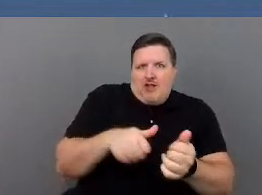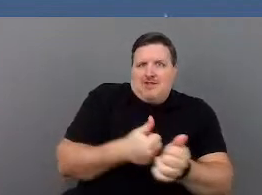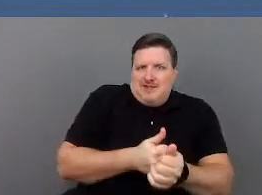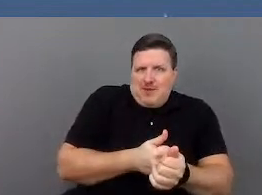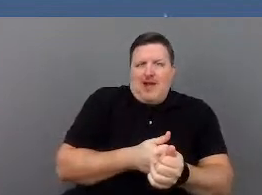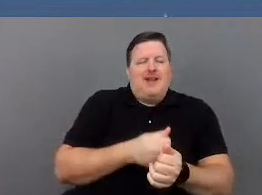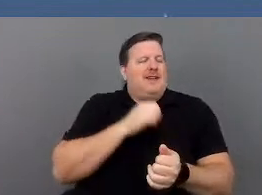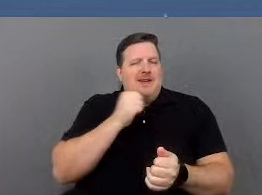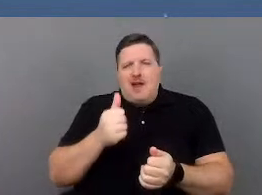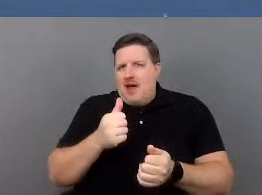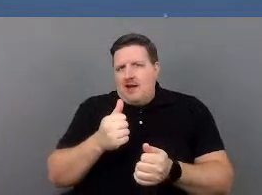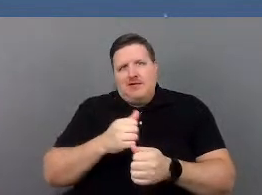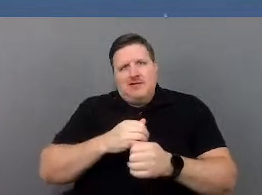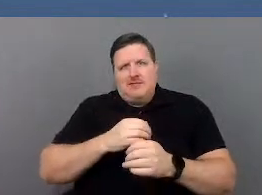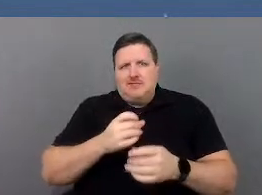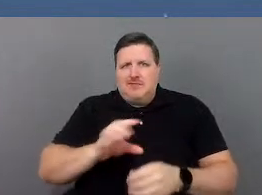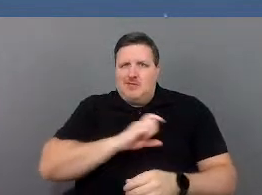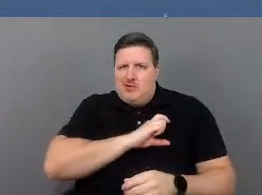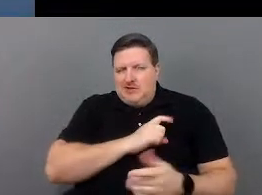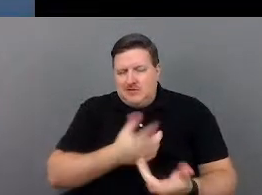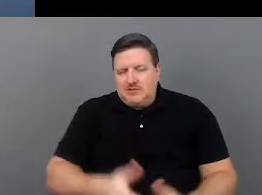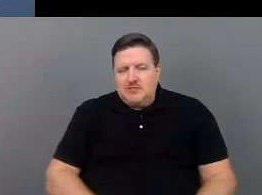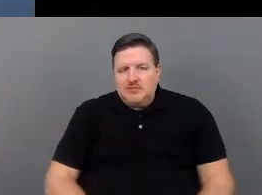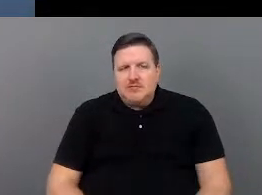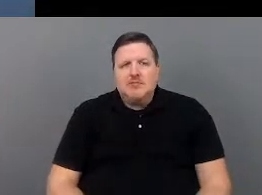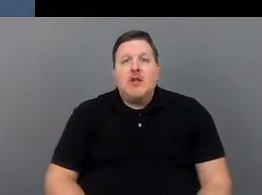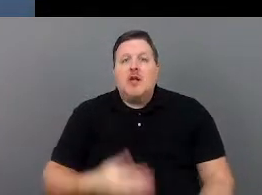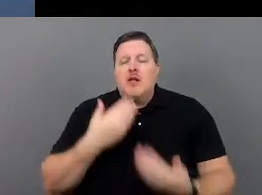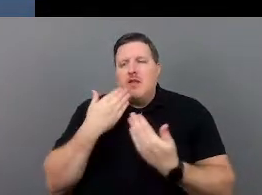≫ COUNCIL PRESIDENT BENDER: THANK YOU. SPEAKER 23 IS ALLISON GREEN.